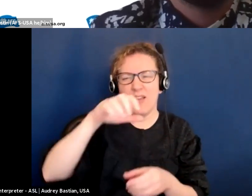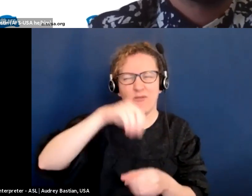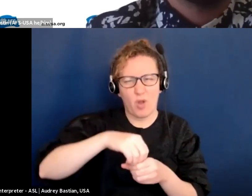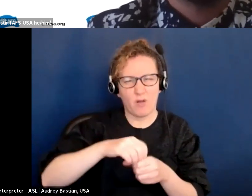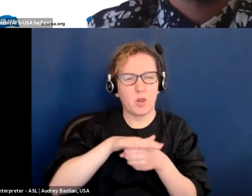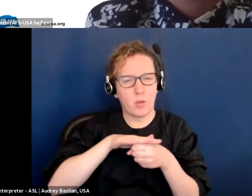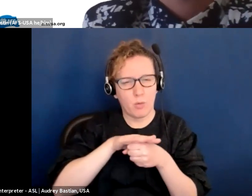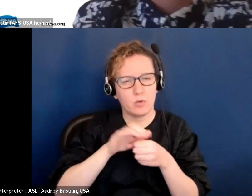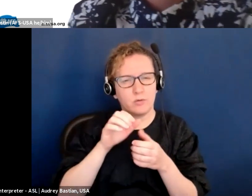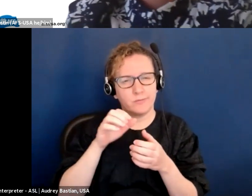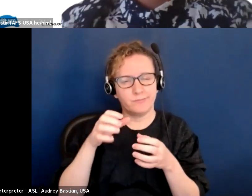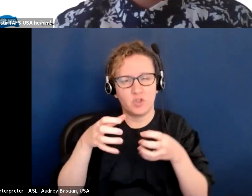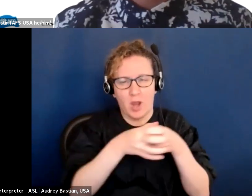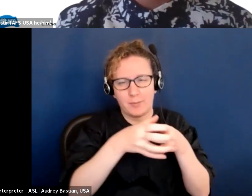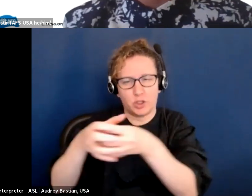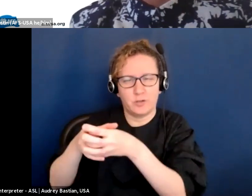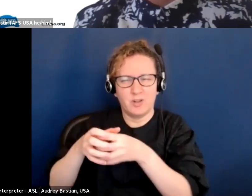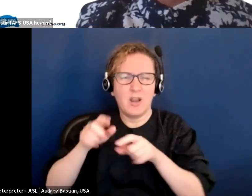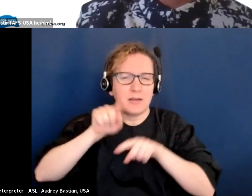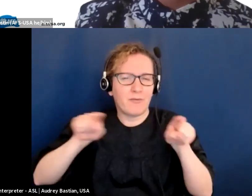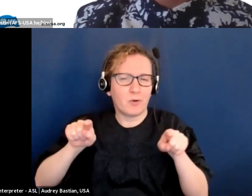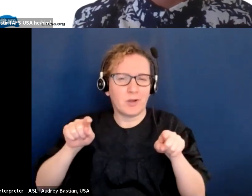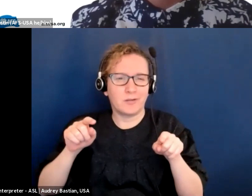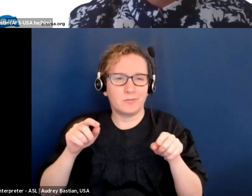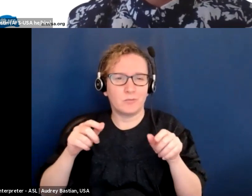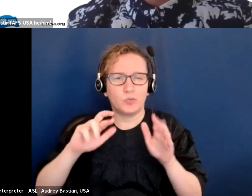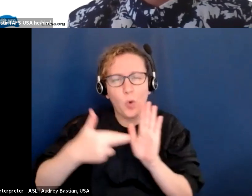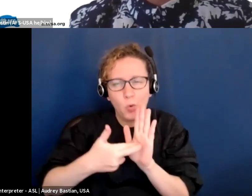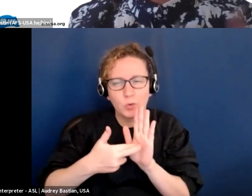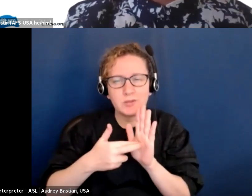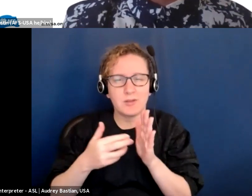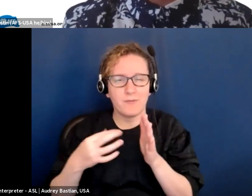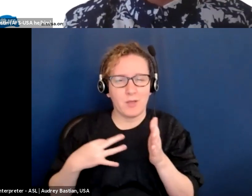there are a variety of roles that they can serve whether it is with students that are